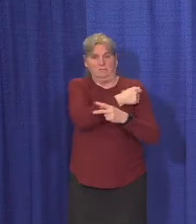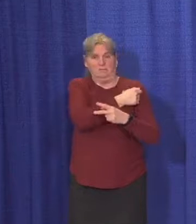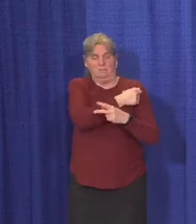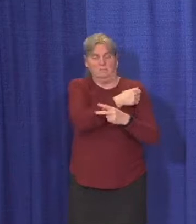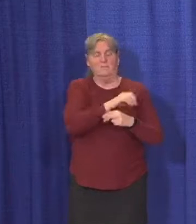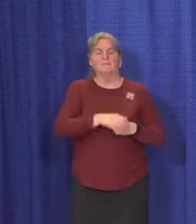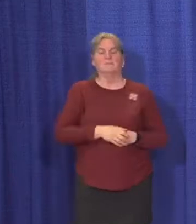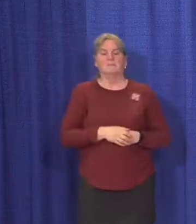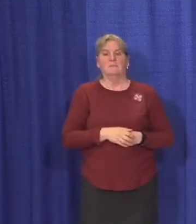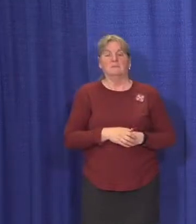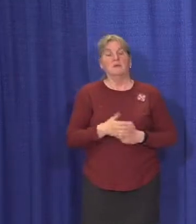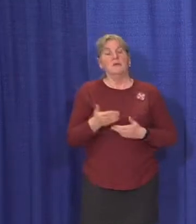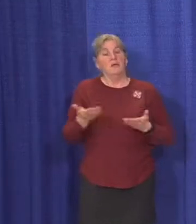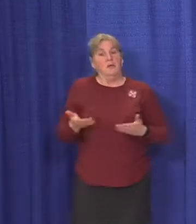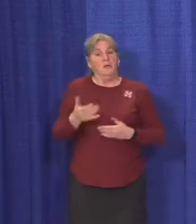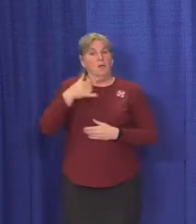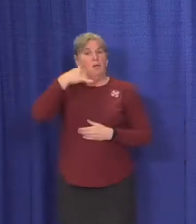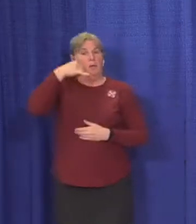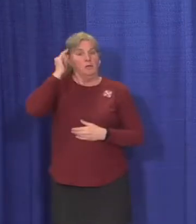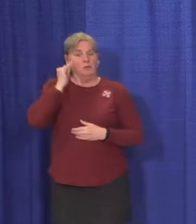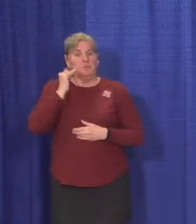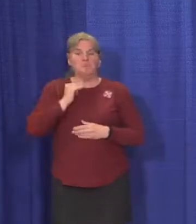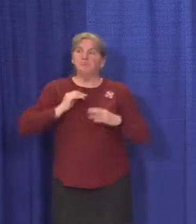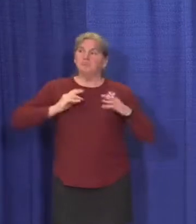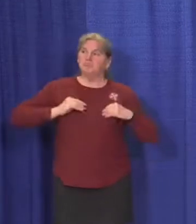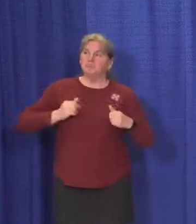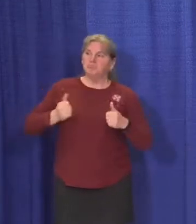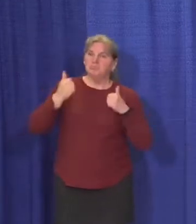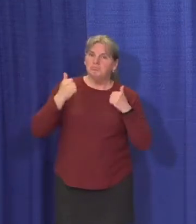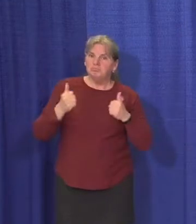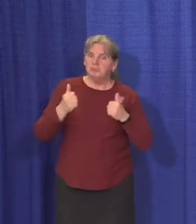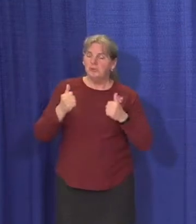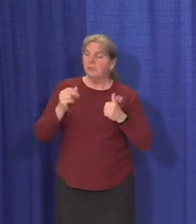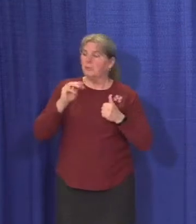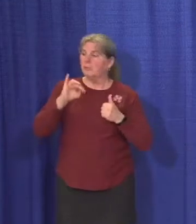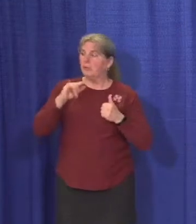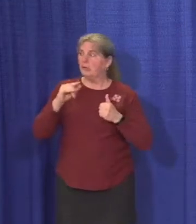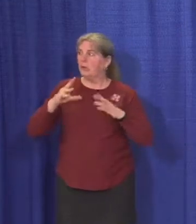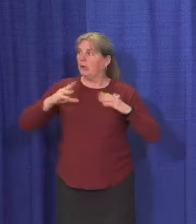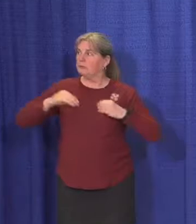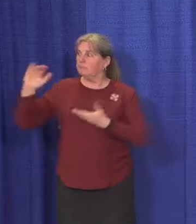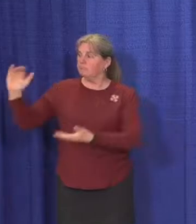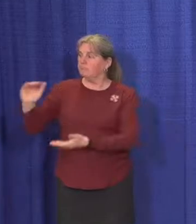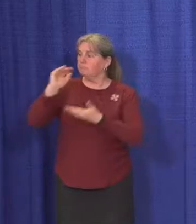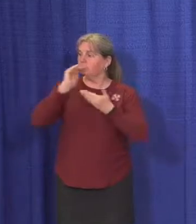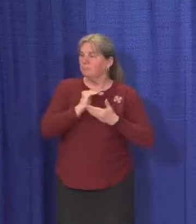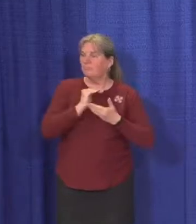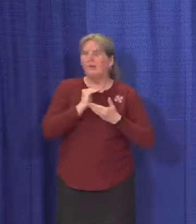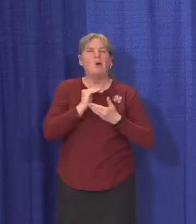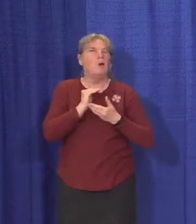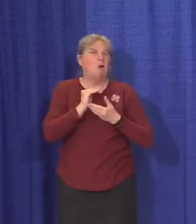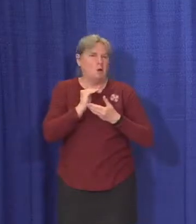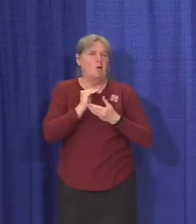Although in the Yukon we are pleased to accept Moderna as a better fit for the challenges of